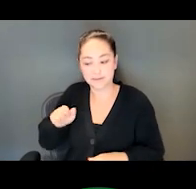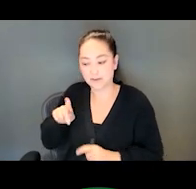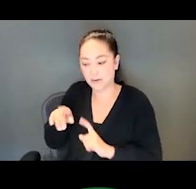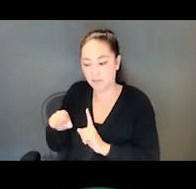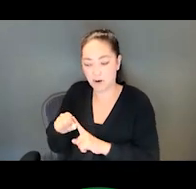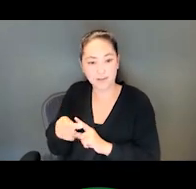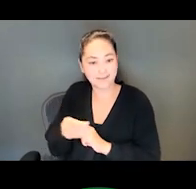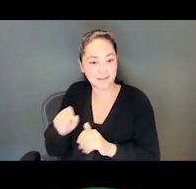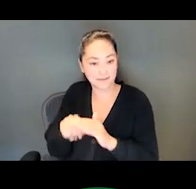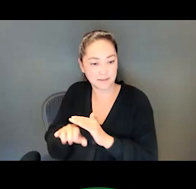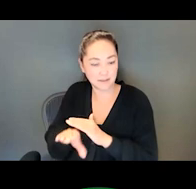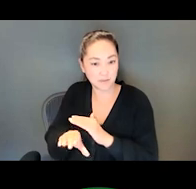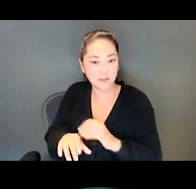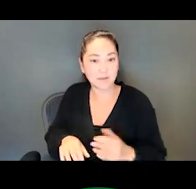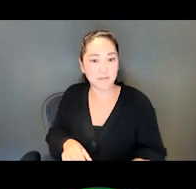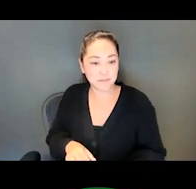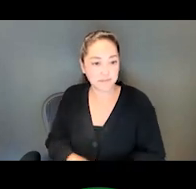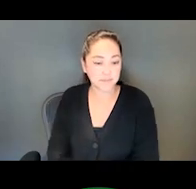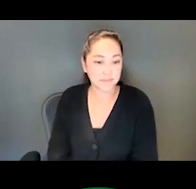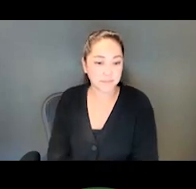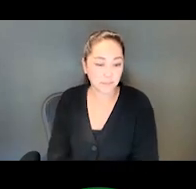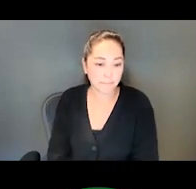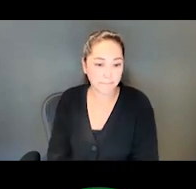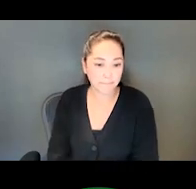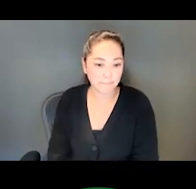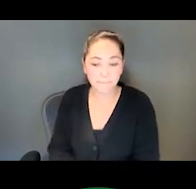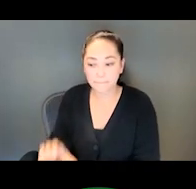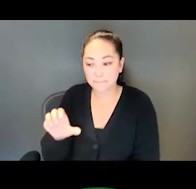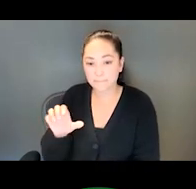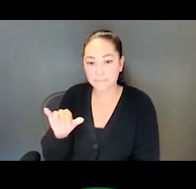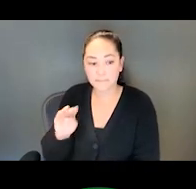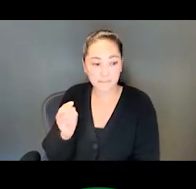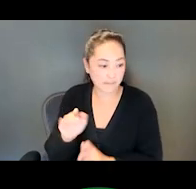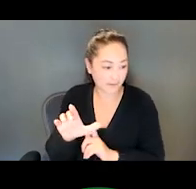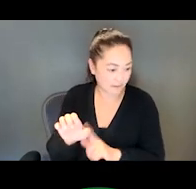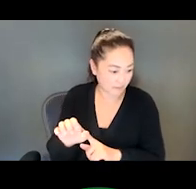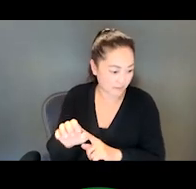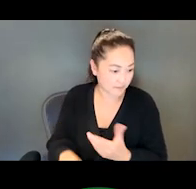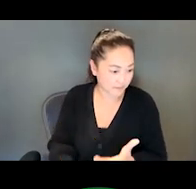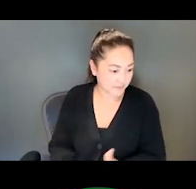Sure, thank you. We are in. The most devastating year.